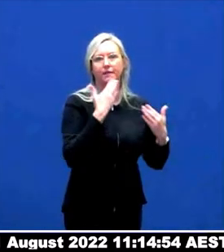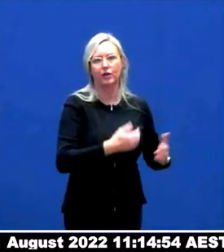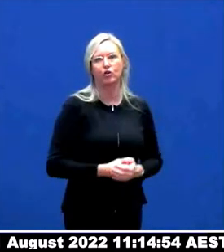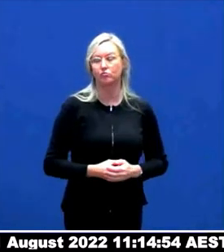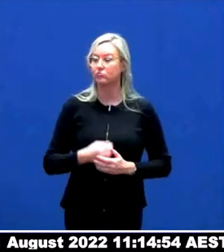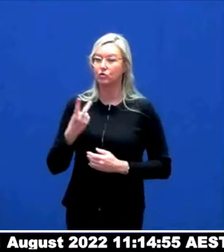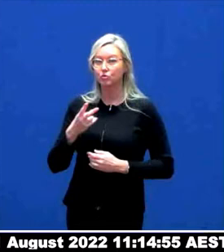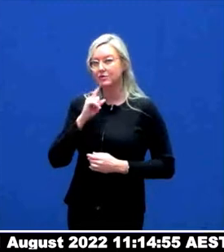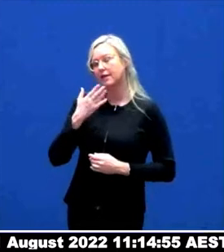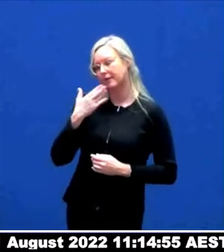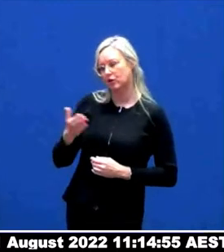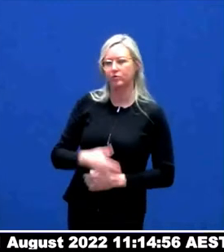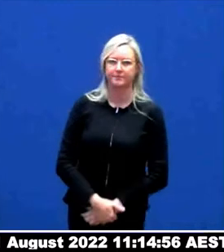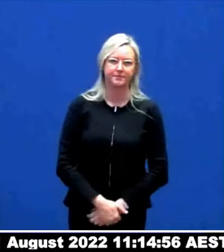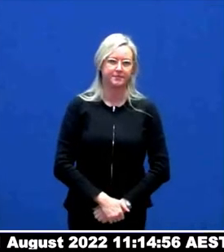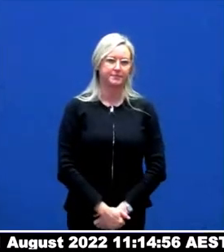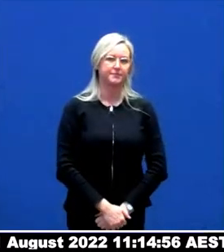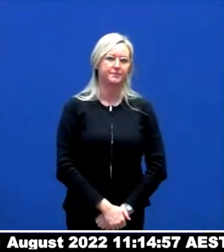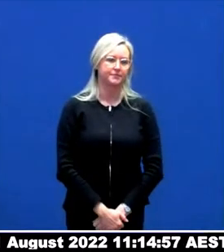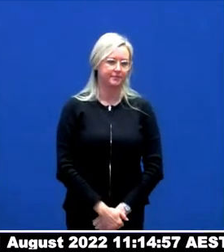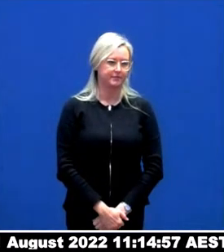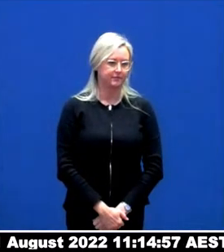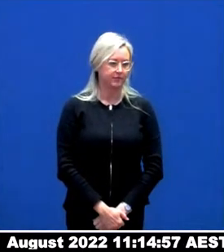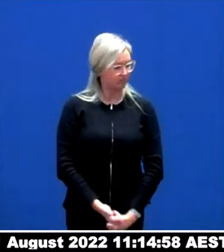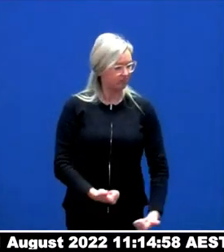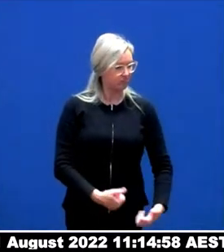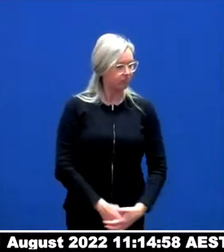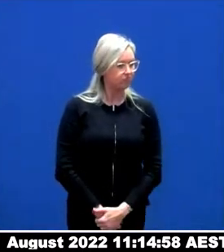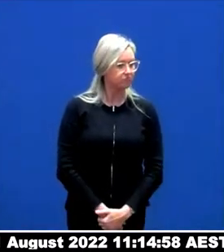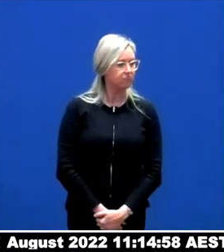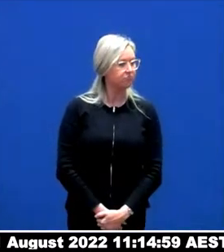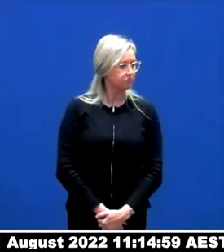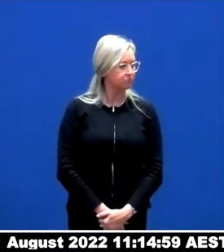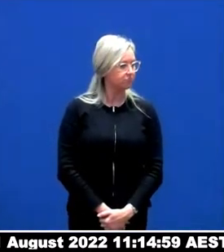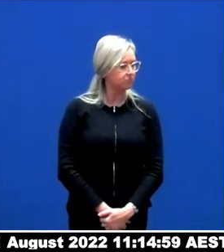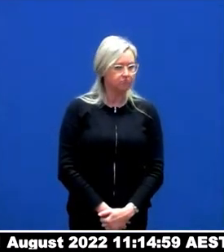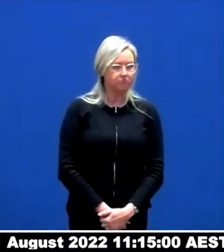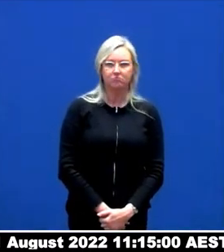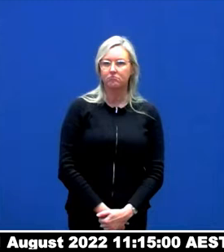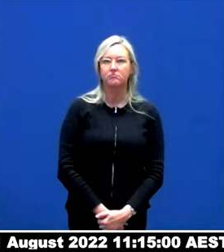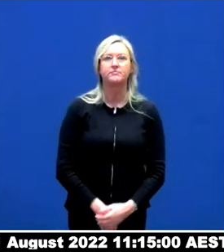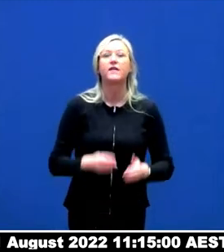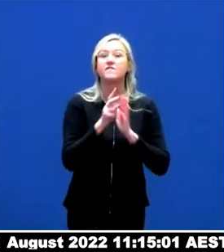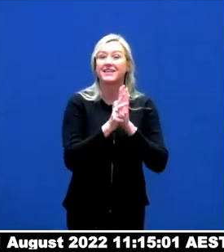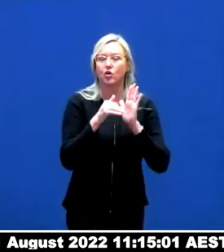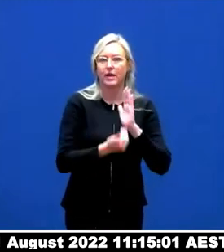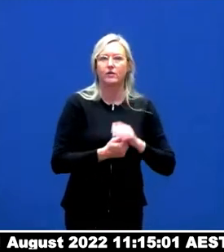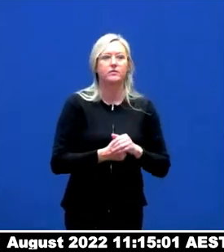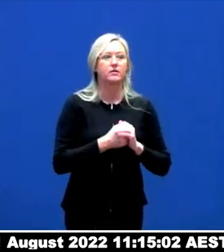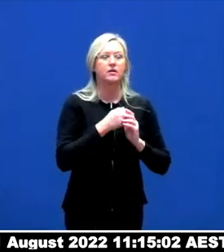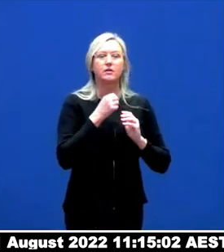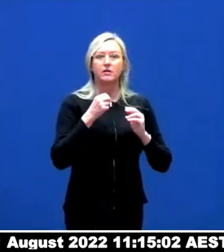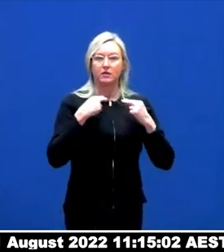Video played MS EASTMAN: William, can I start by asking you a little bit about your story,